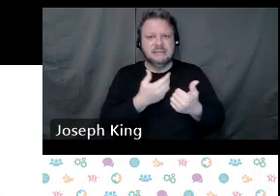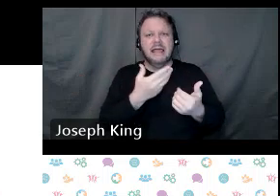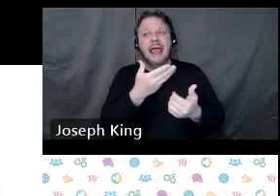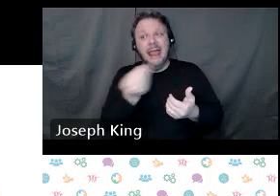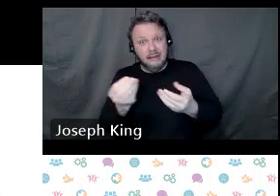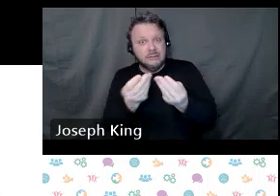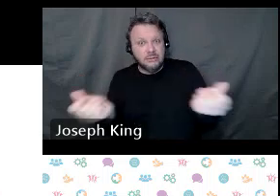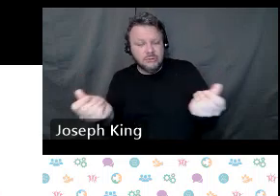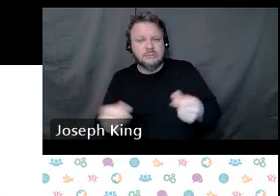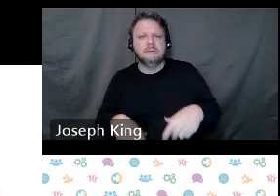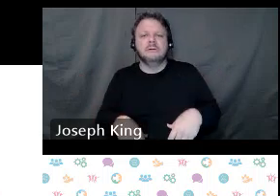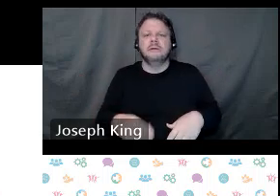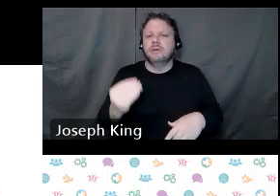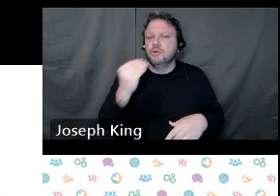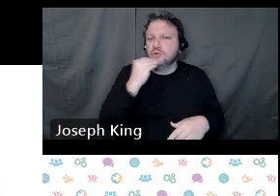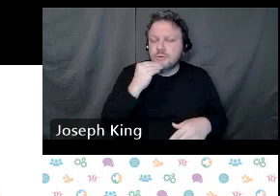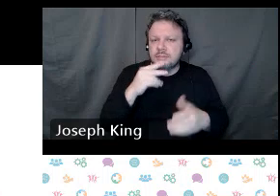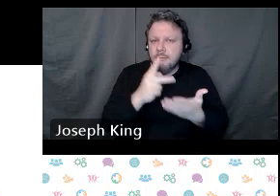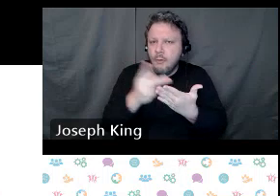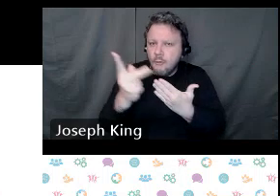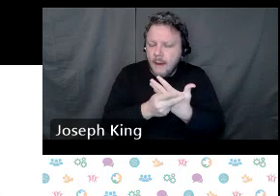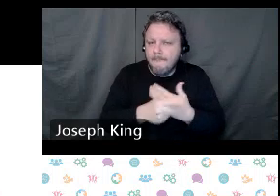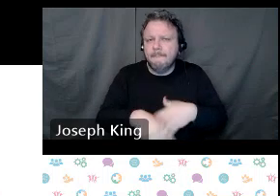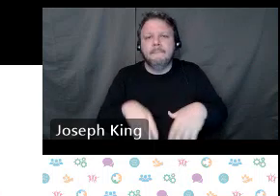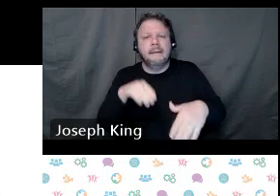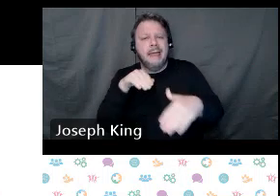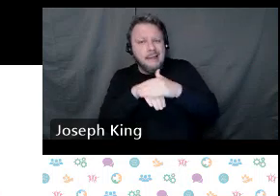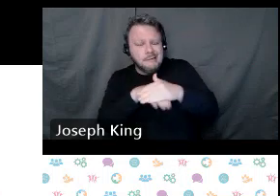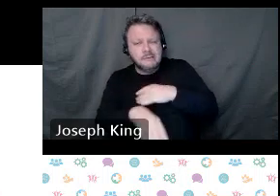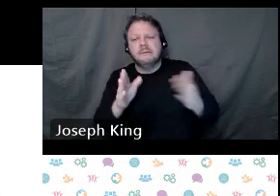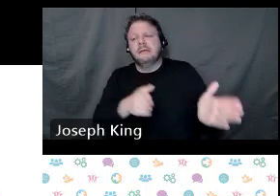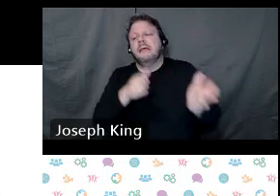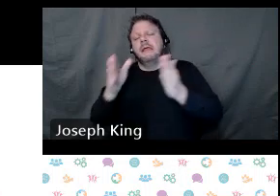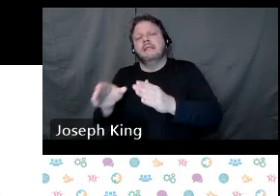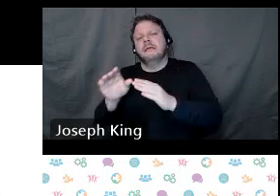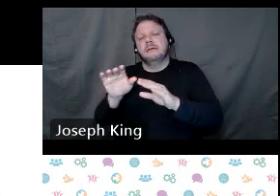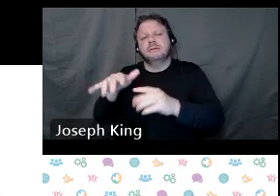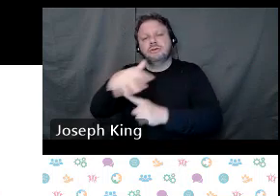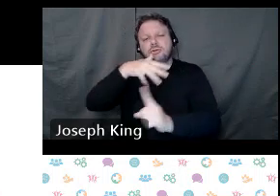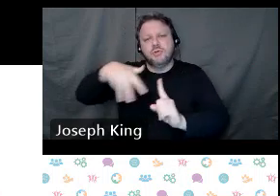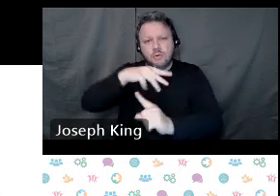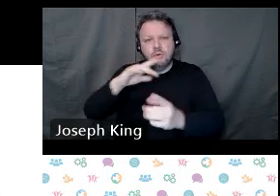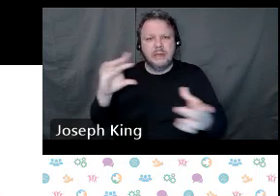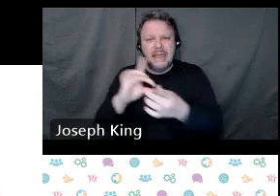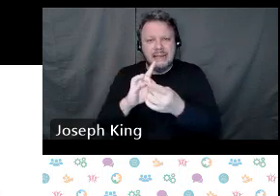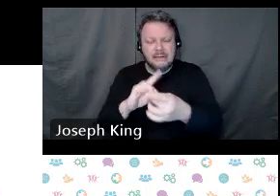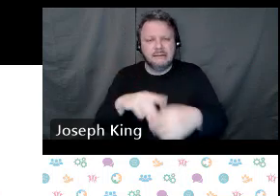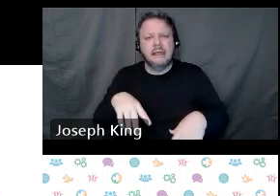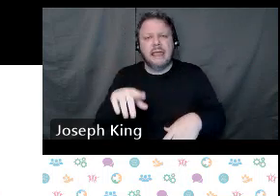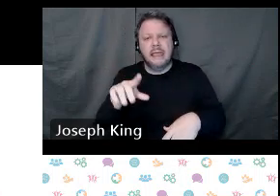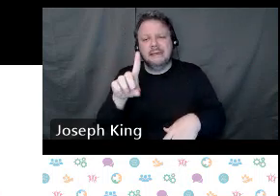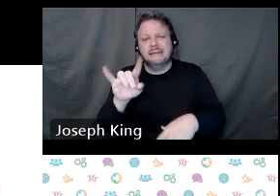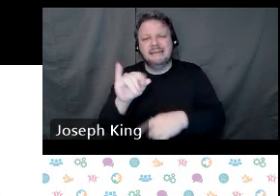nutrition program and access, and then social connectivity and digital literacy initiatives.